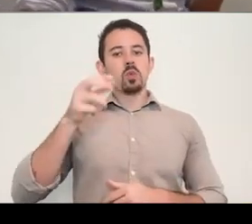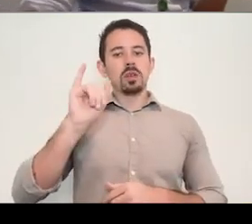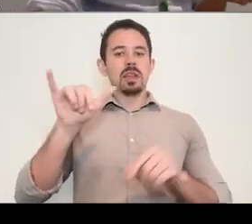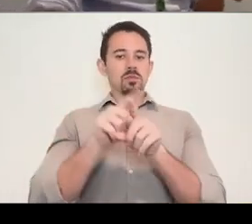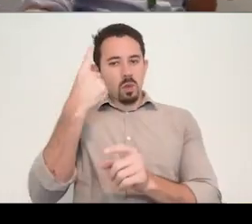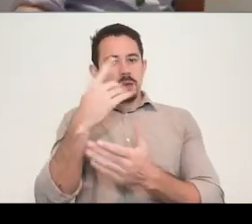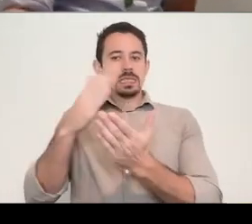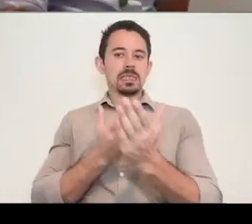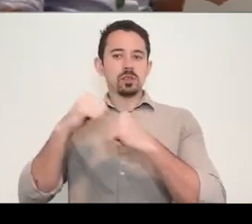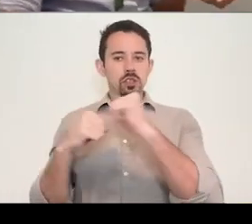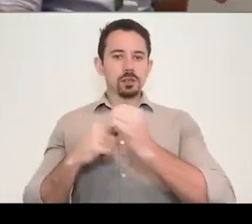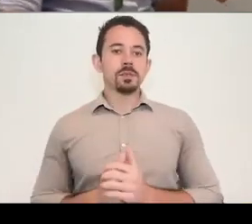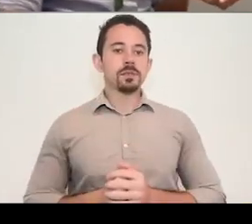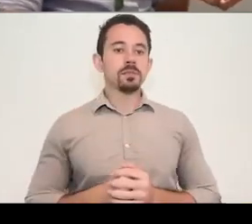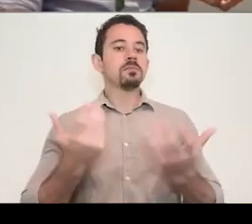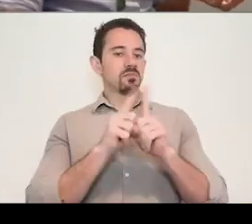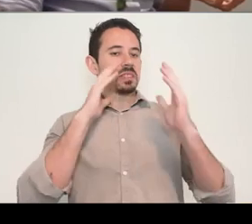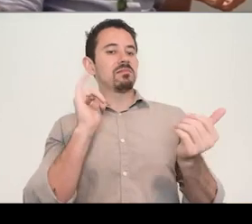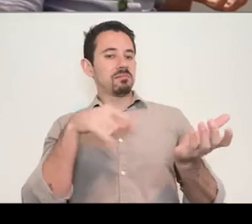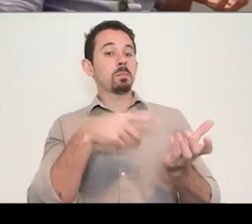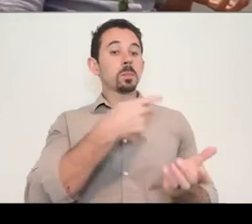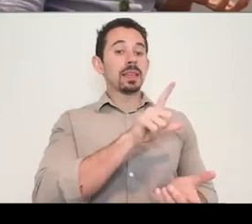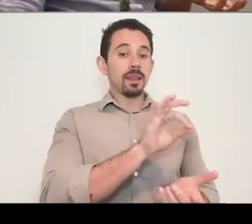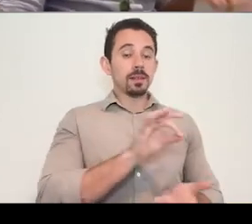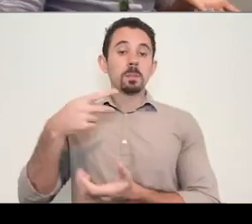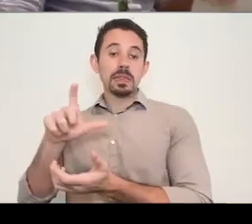tipping the contents of the hydrolase mutant into a petri dish revealed that the pellicle